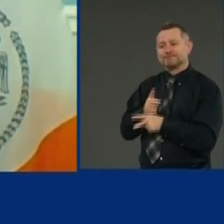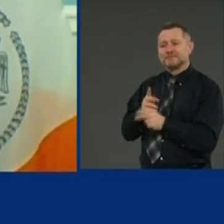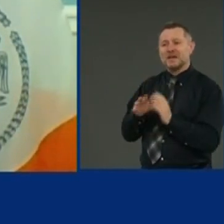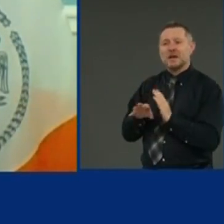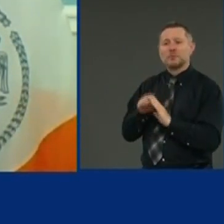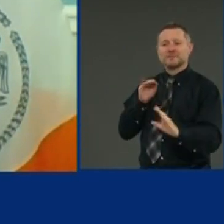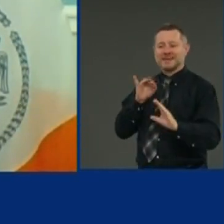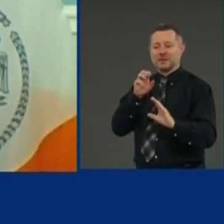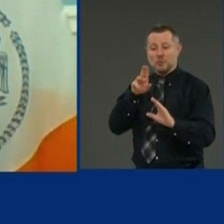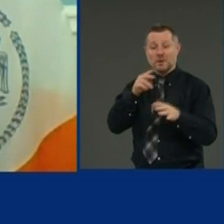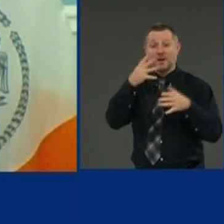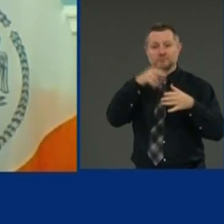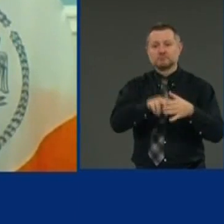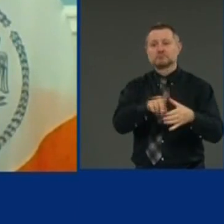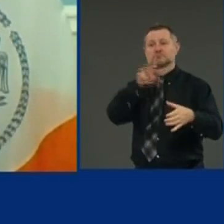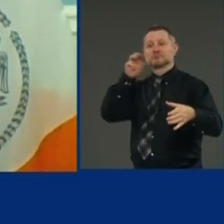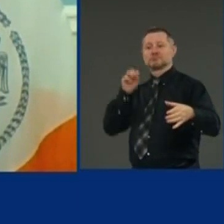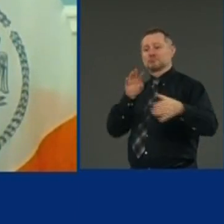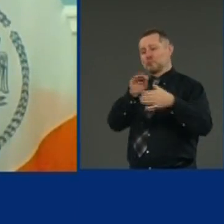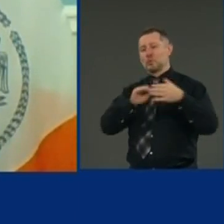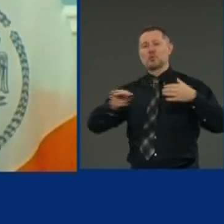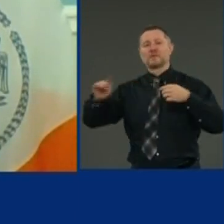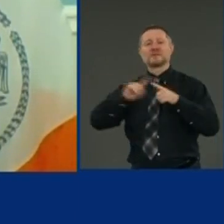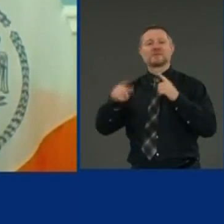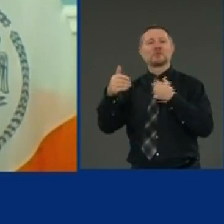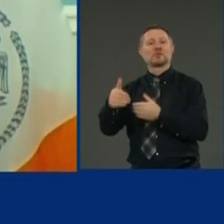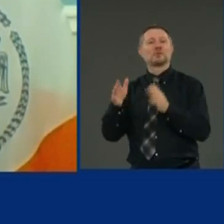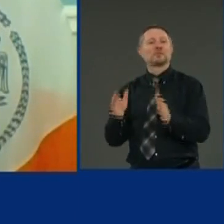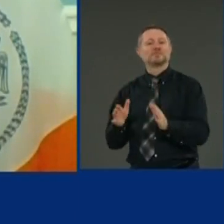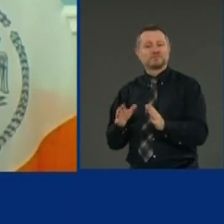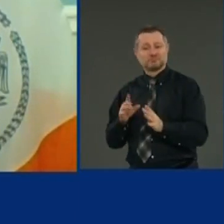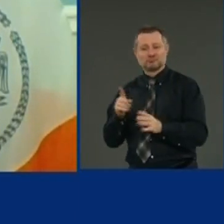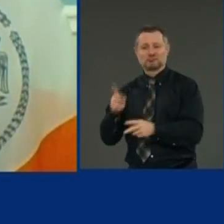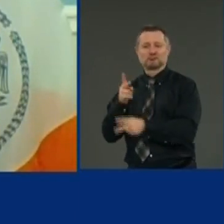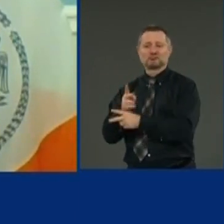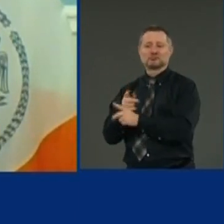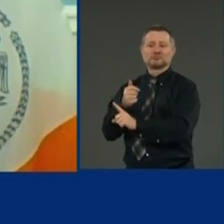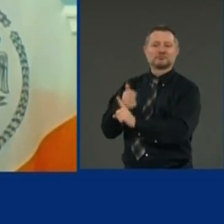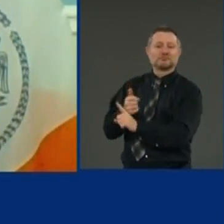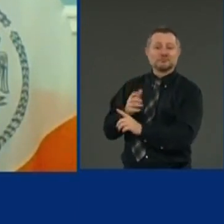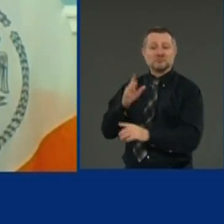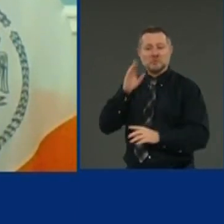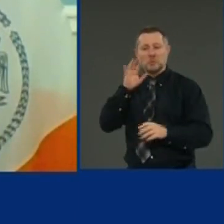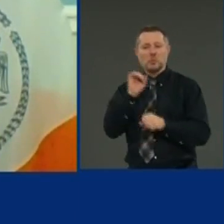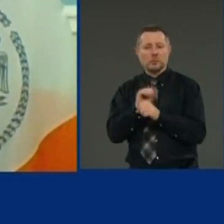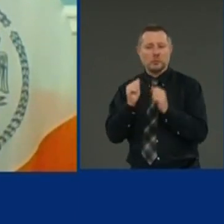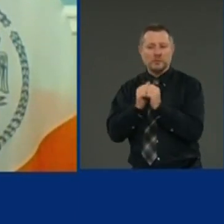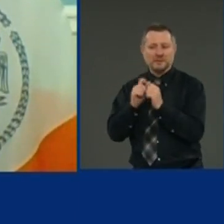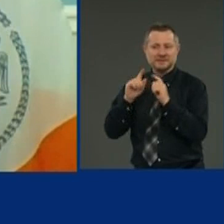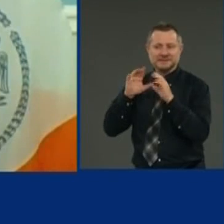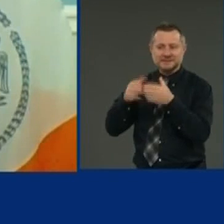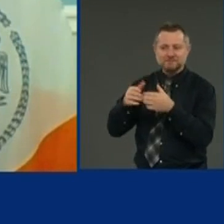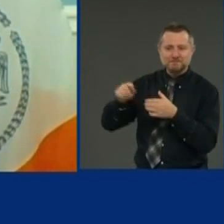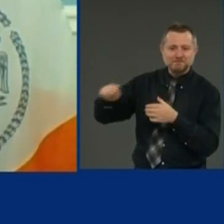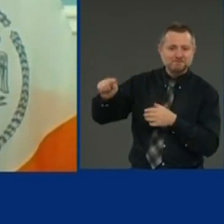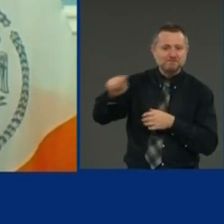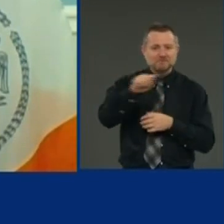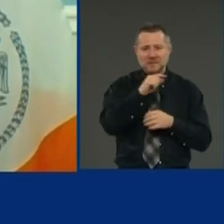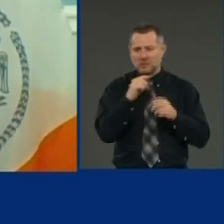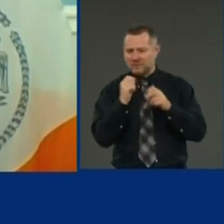ABOUT 40 PATIENTS THAT ACTUALLY CAN BE CARED FOR OUTSIDE OF ICU'S IN A DIFFERENT SETTING THAT GIVES THEM THE LONG-TERM